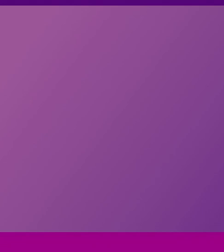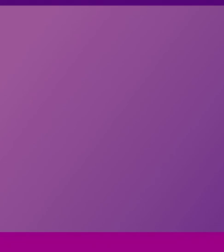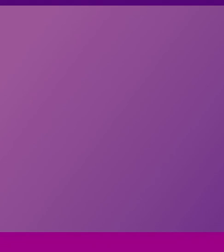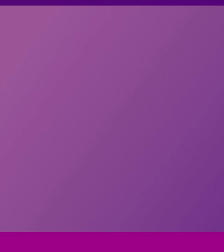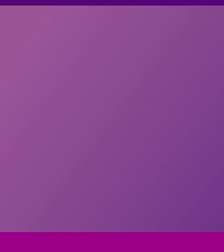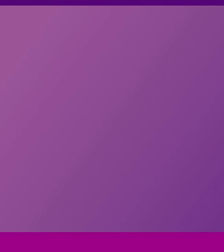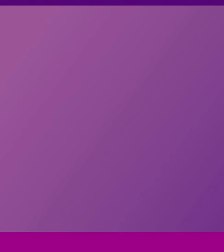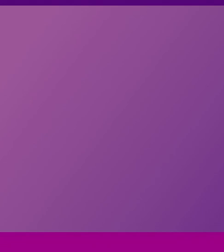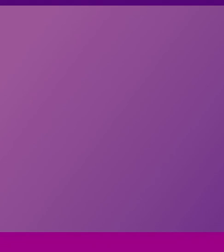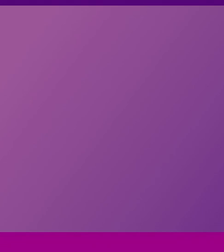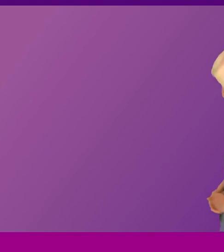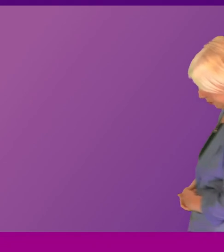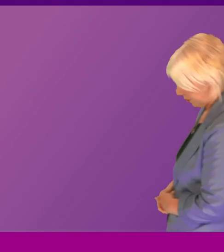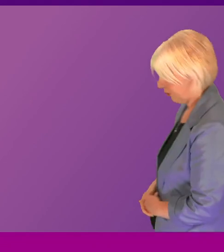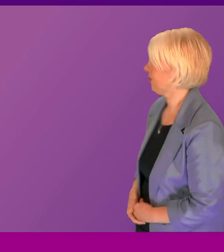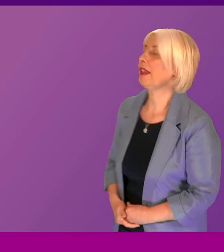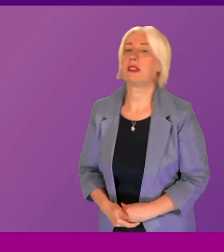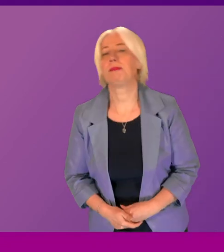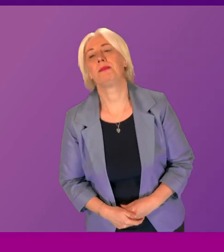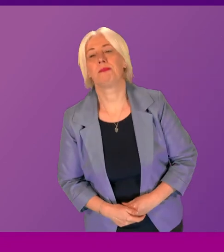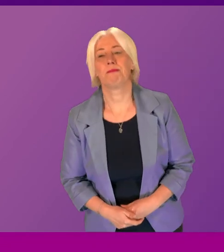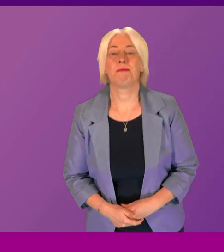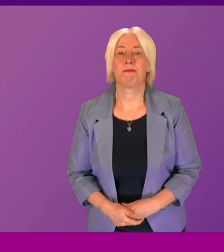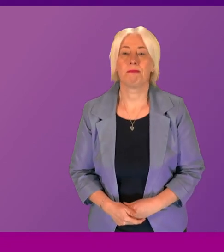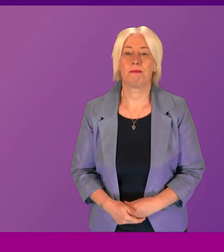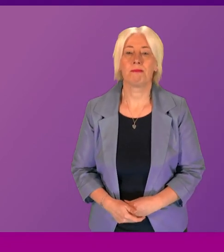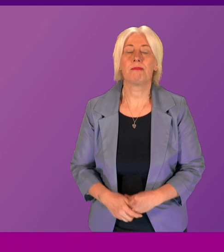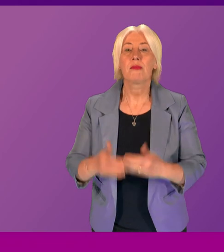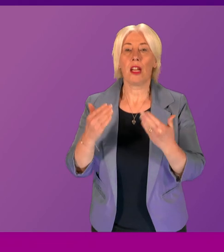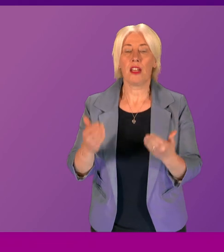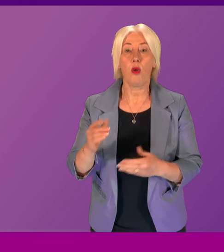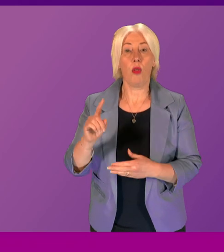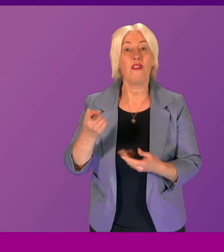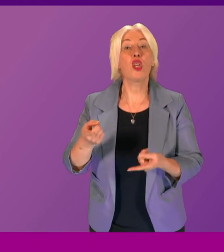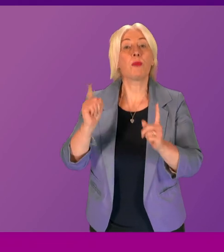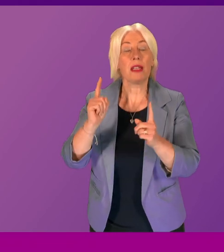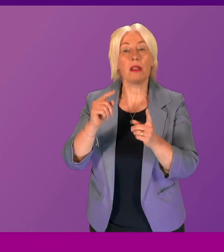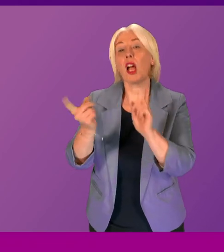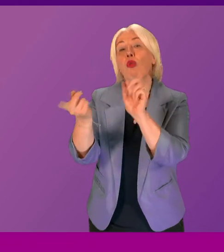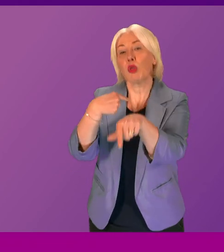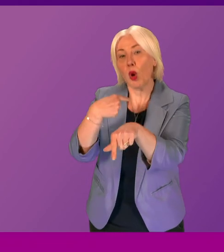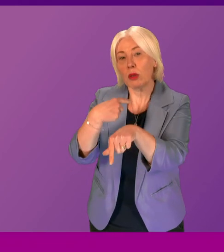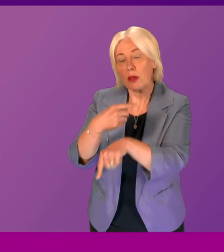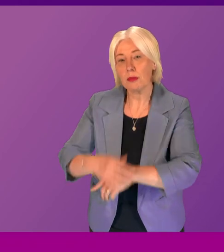I call the First Minister to respond.